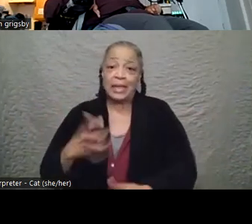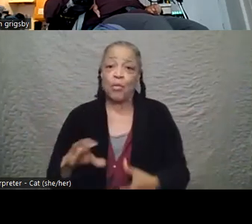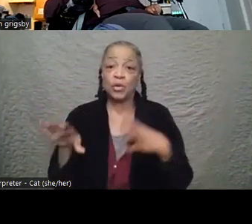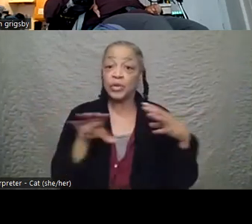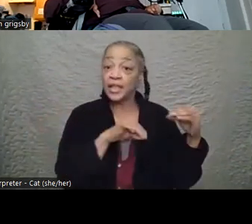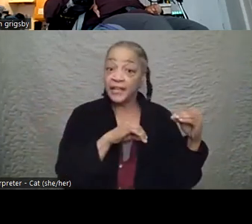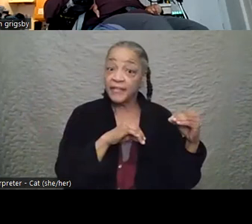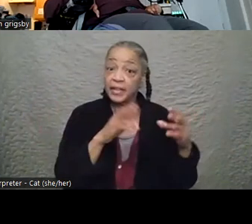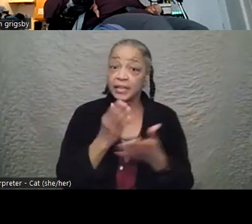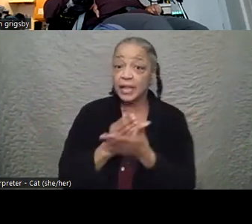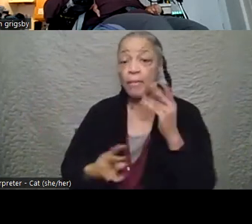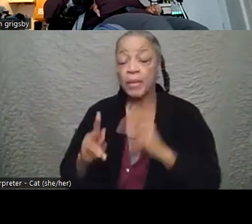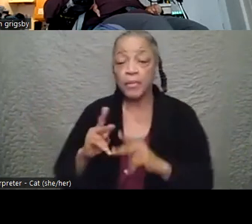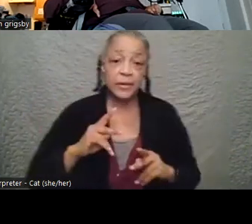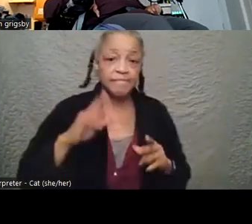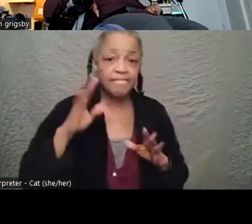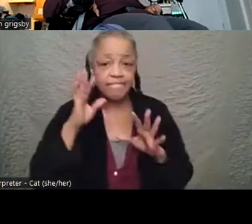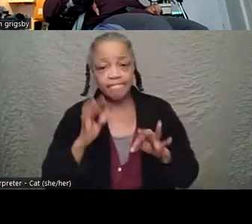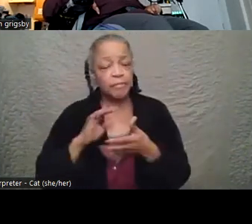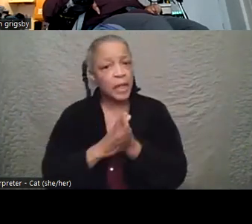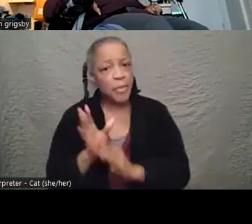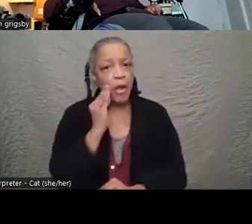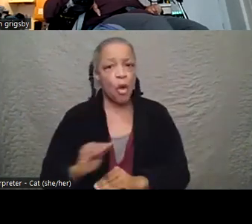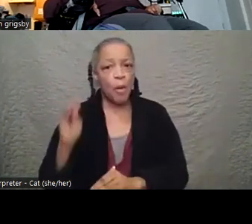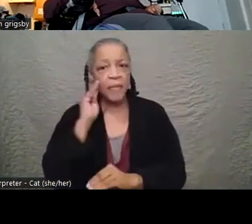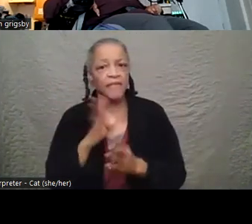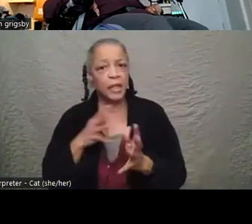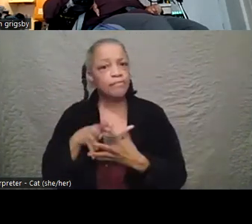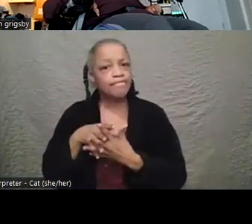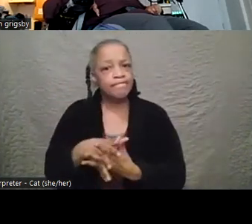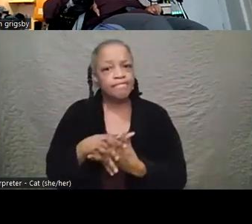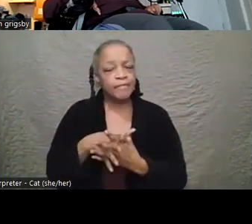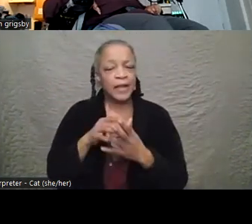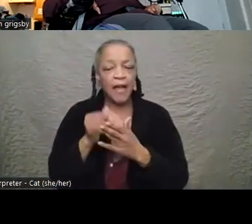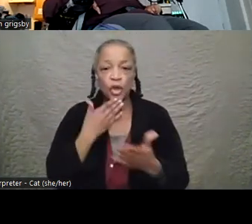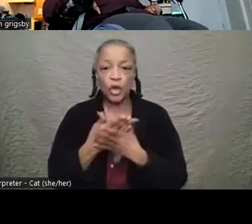They identify with and thought that they got good care, etc.